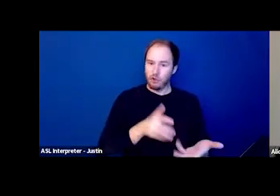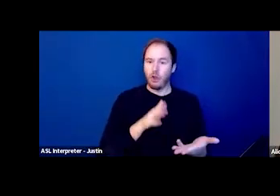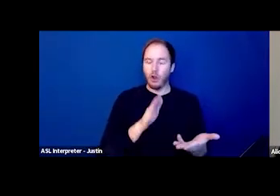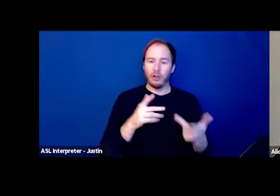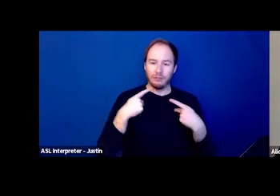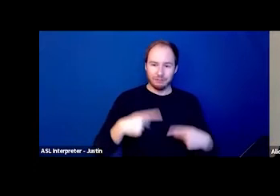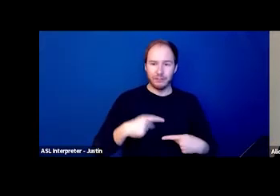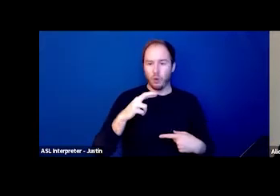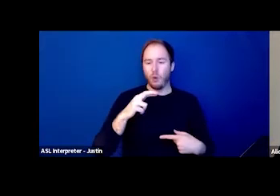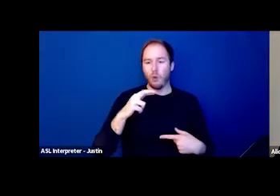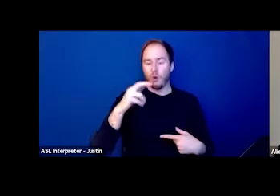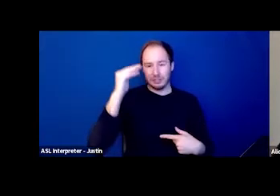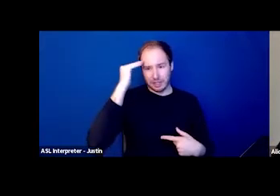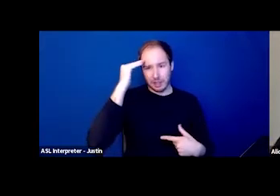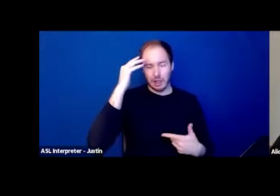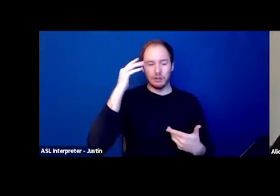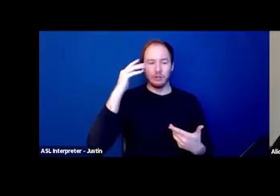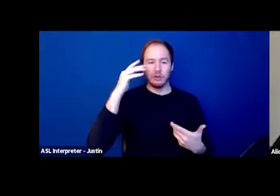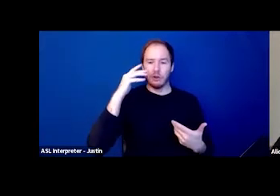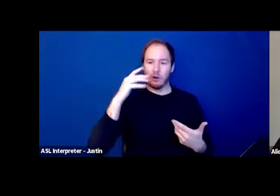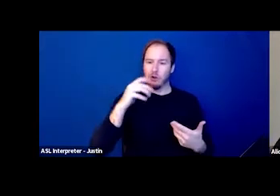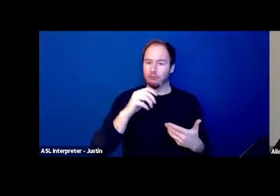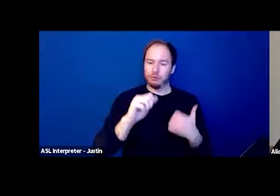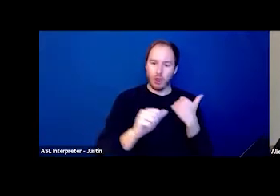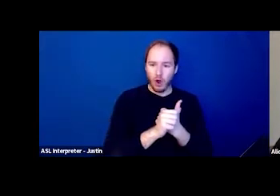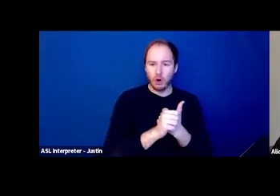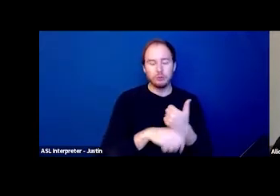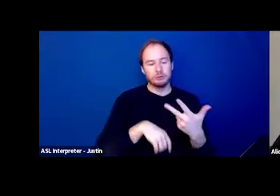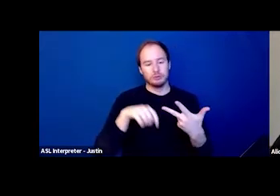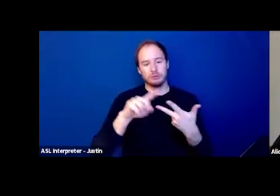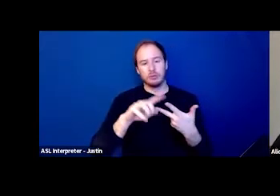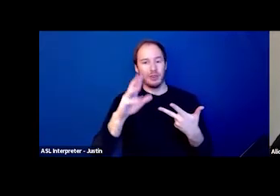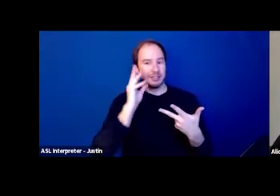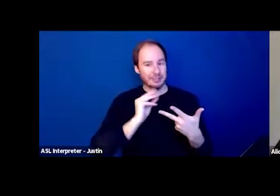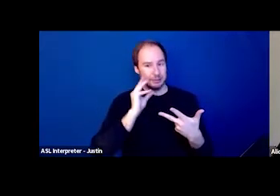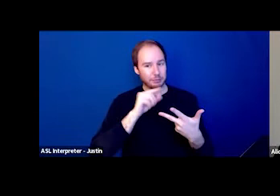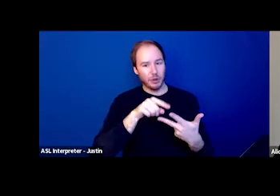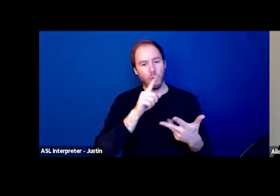the experience, which is how a person responds to and assigns meaning to the event, and the effect,